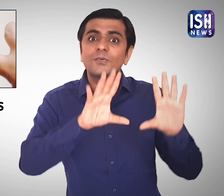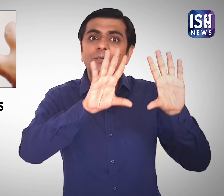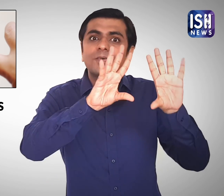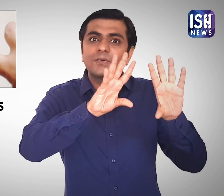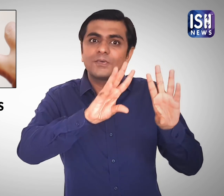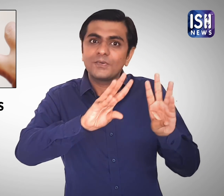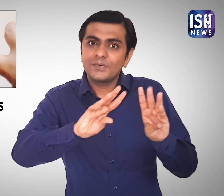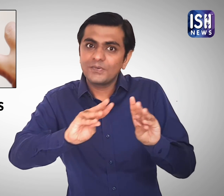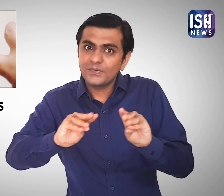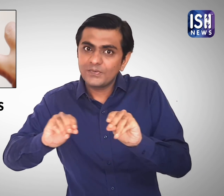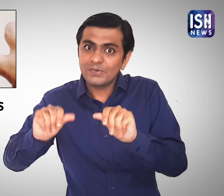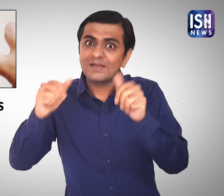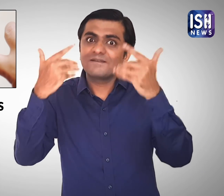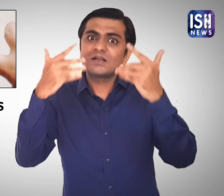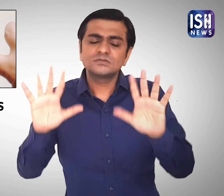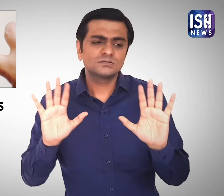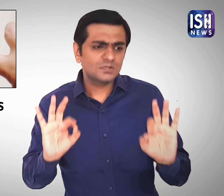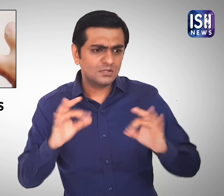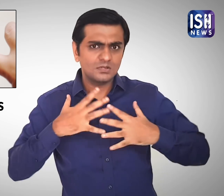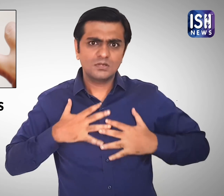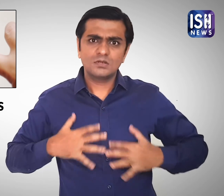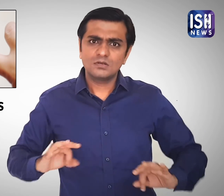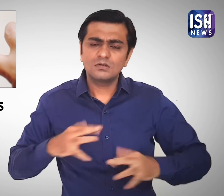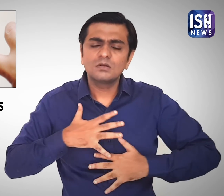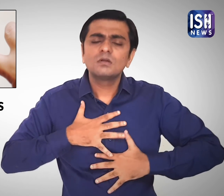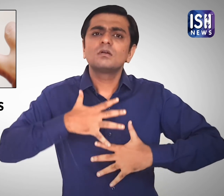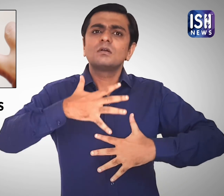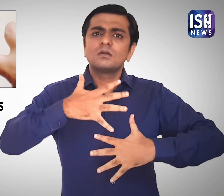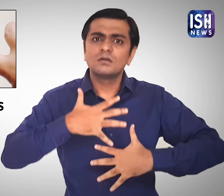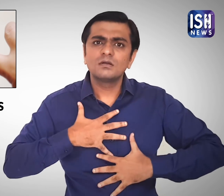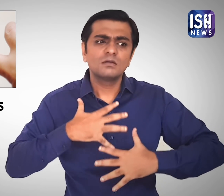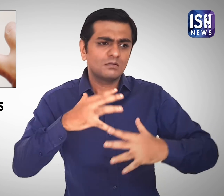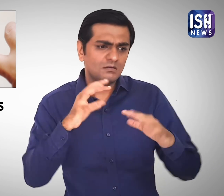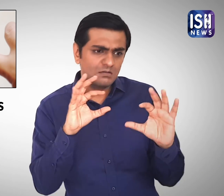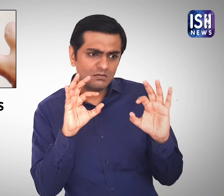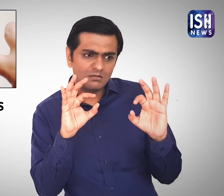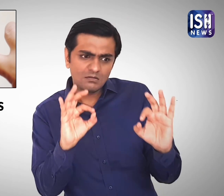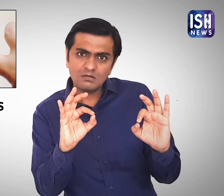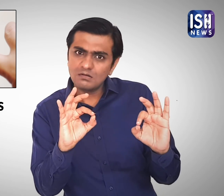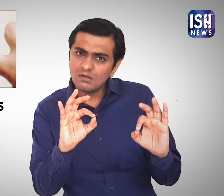Once they are better and oxygen levels are normal,